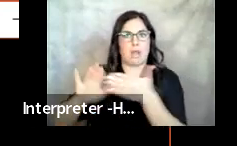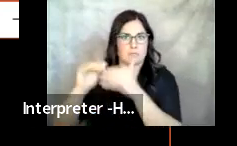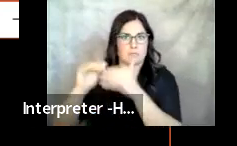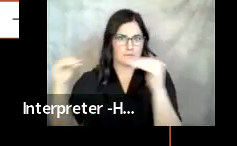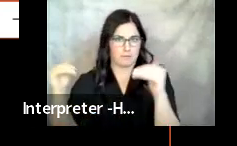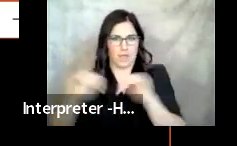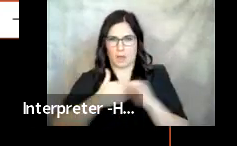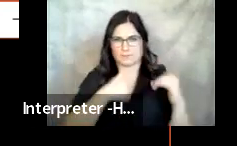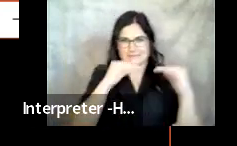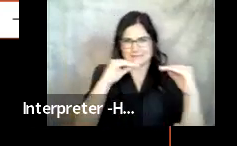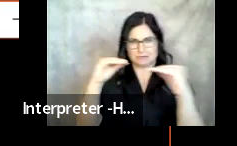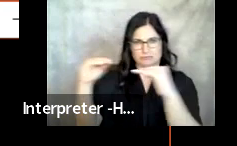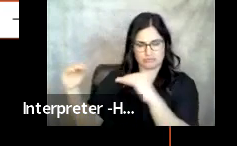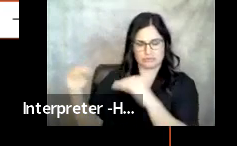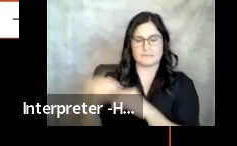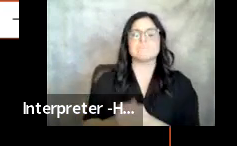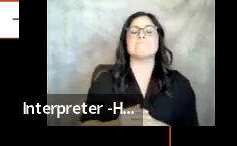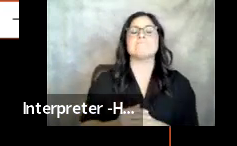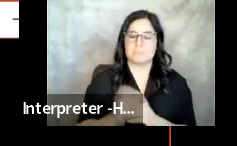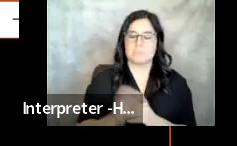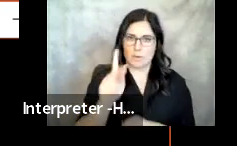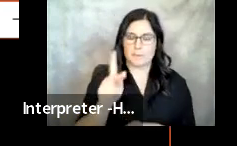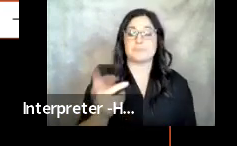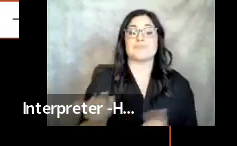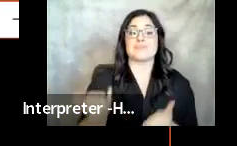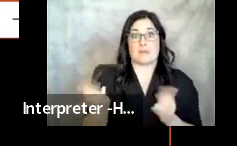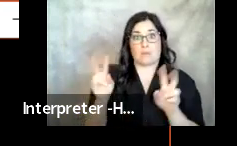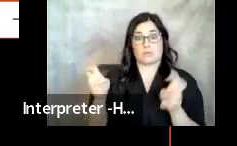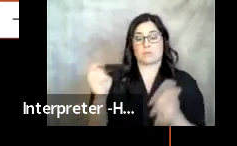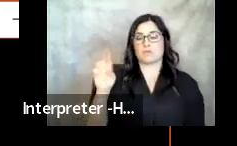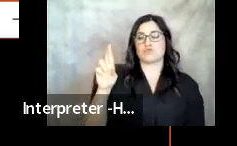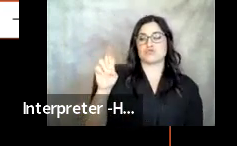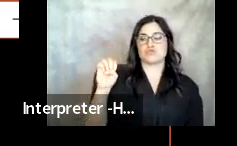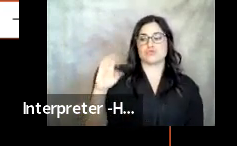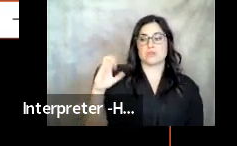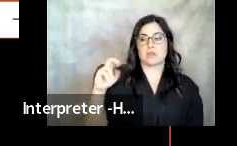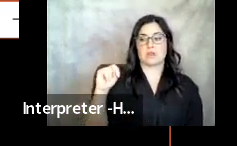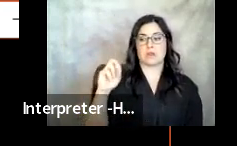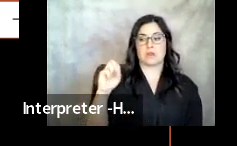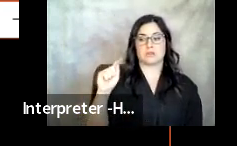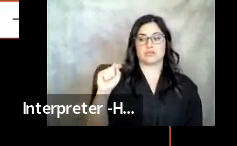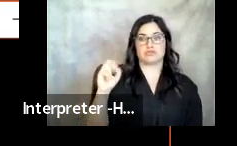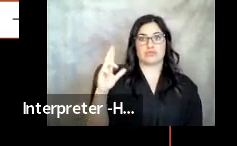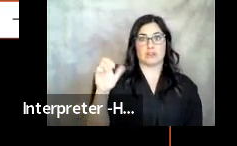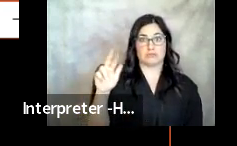So let me talk about reconstruction a little bit by, let's just I'm going. To give you a quick and dirty beginning of of the story